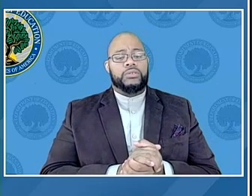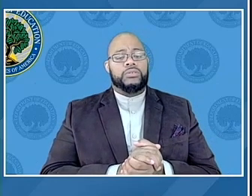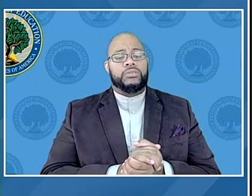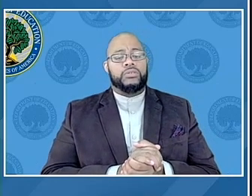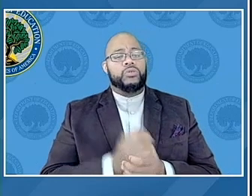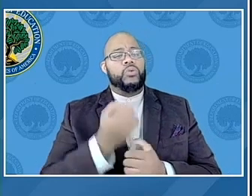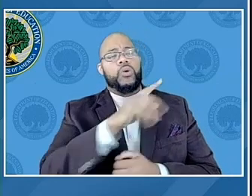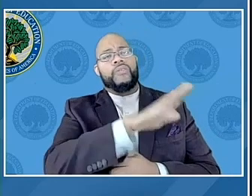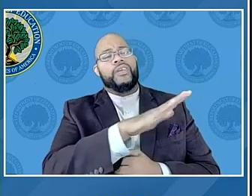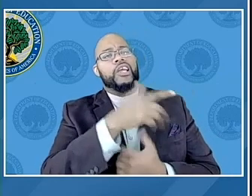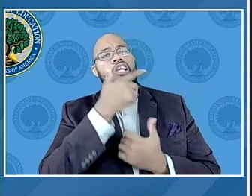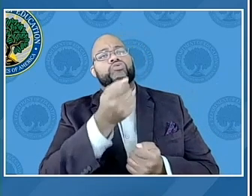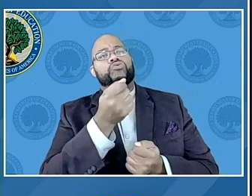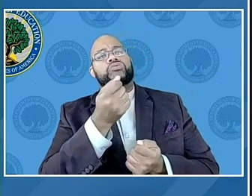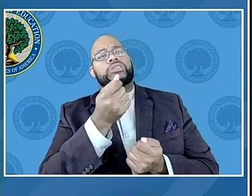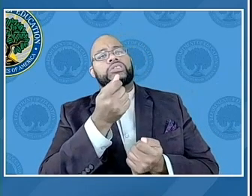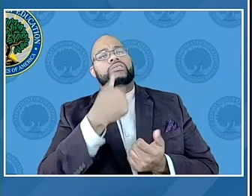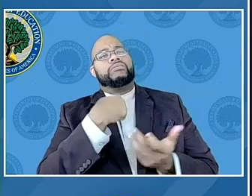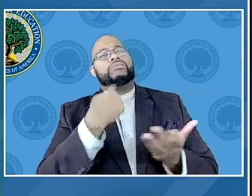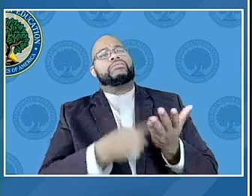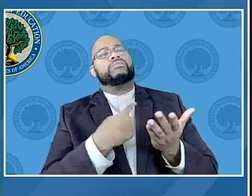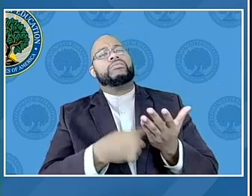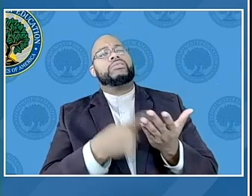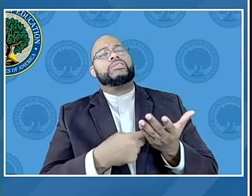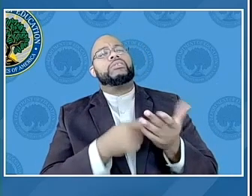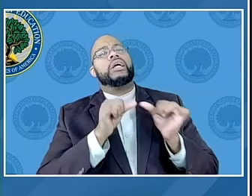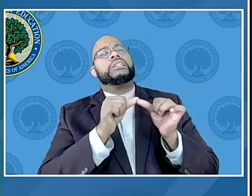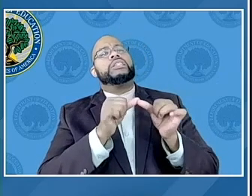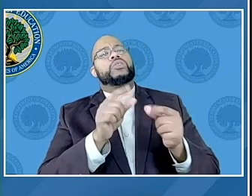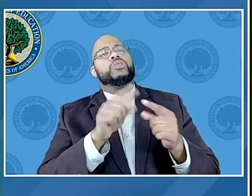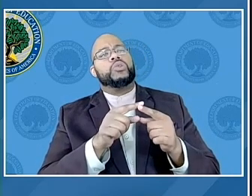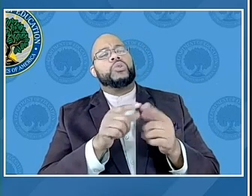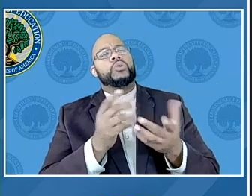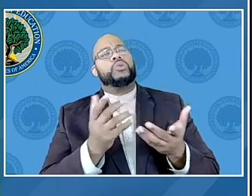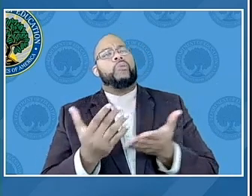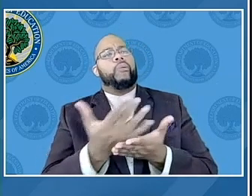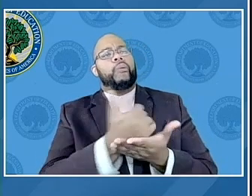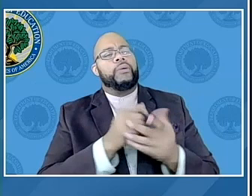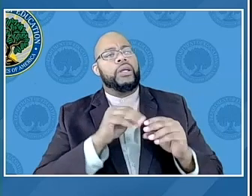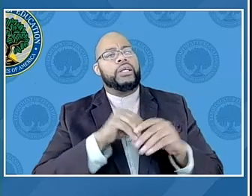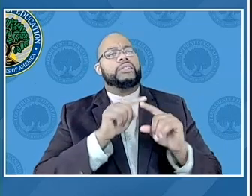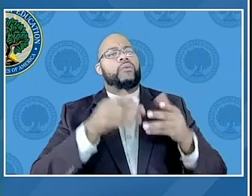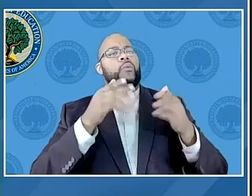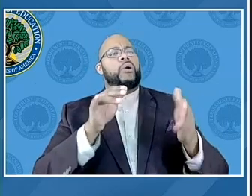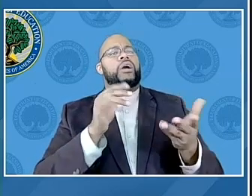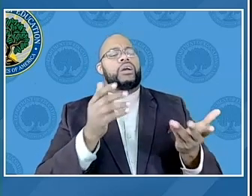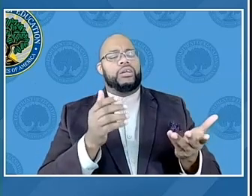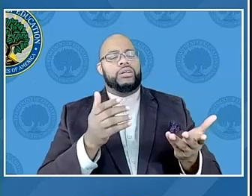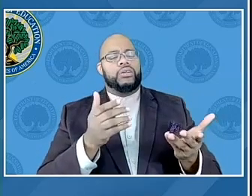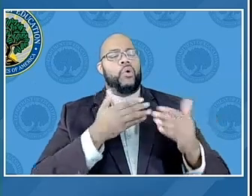like we were discussing earlier, just continues to accumulate in the way that it has over their time of service.